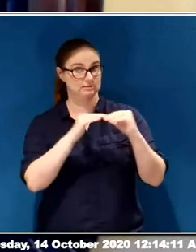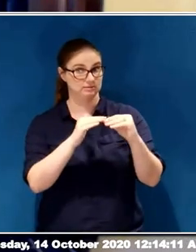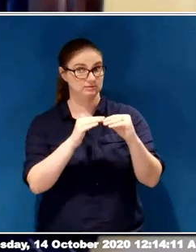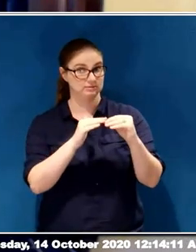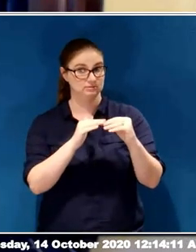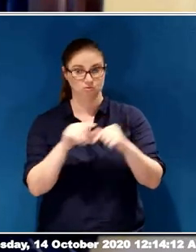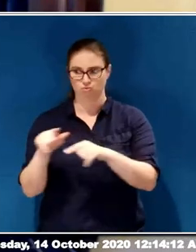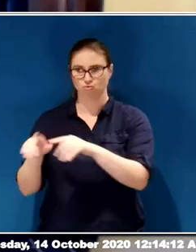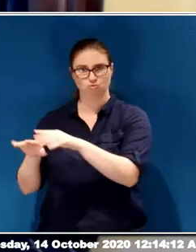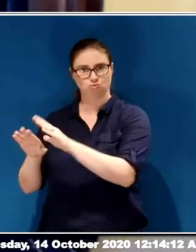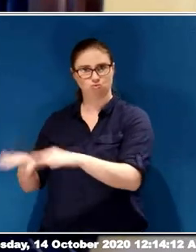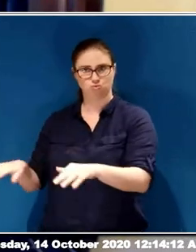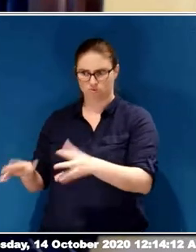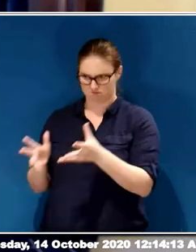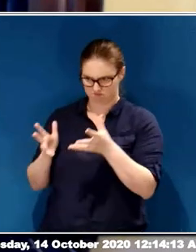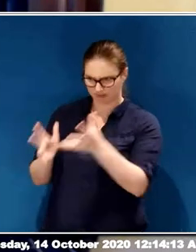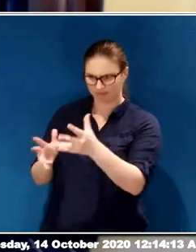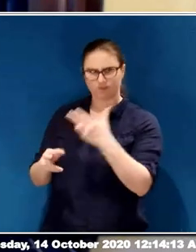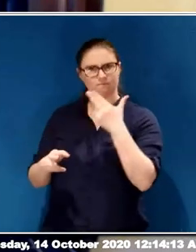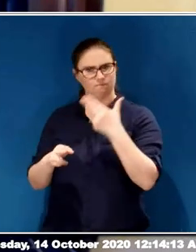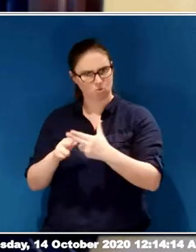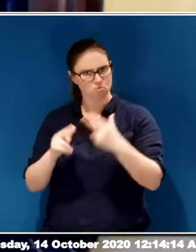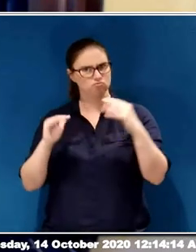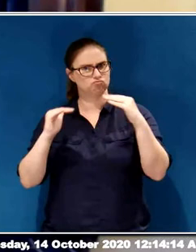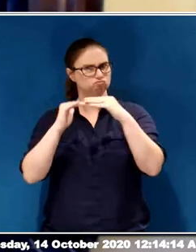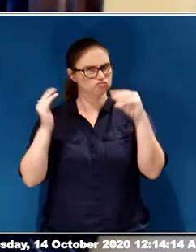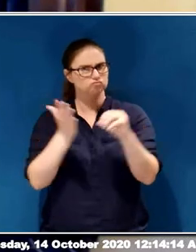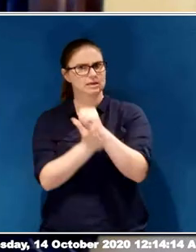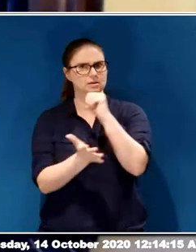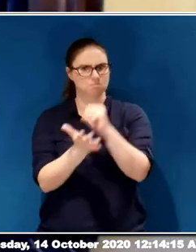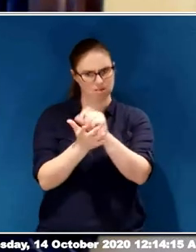definition of disability in the Disability Discrimination Act.